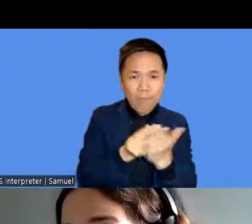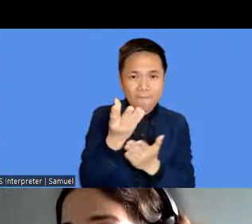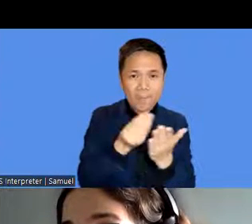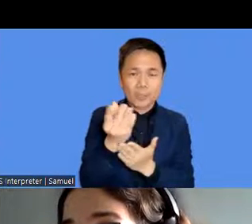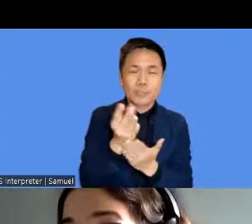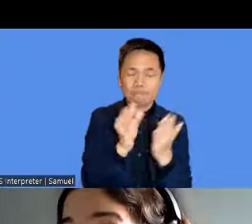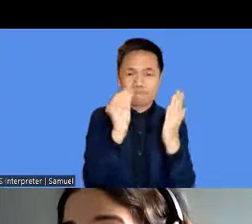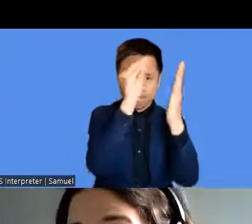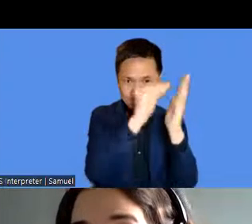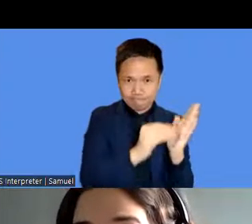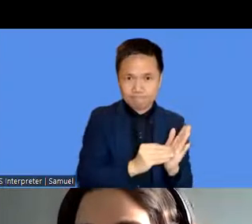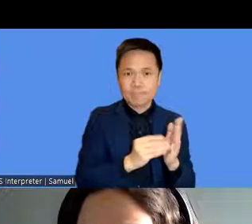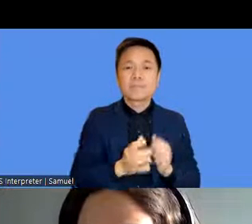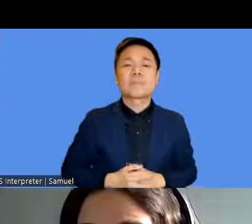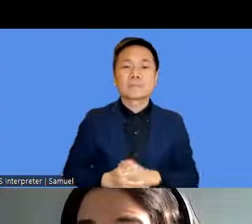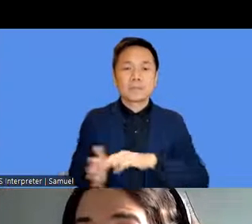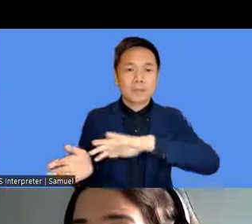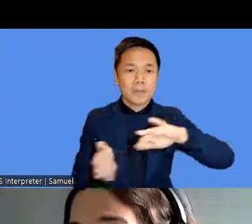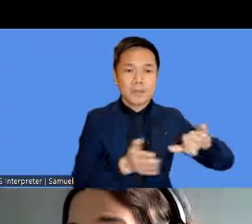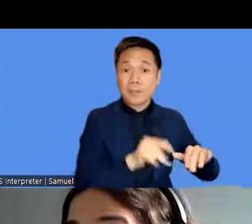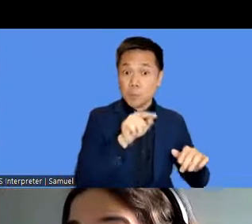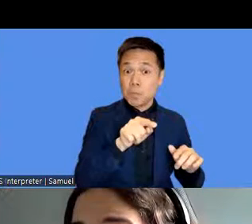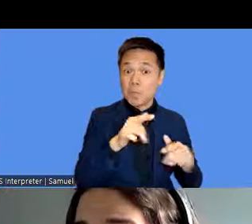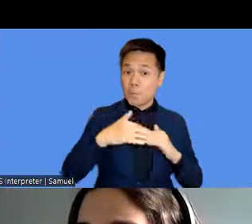and provide comprehensive country specific data to organizations.